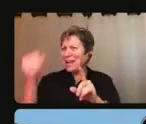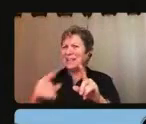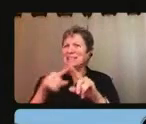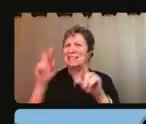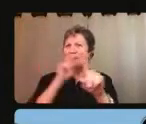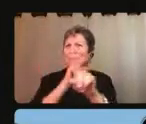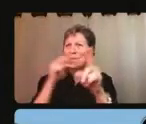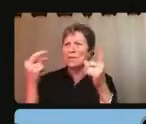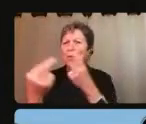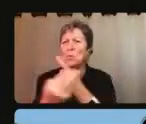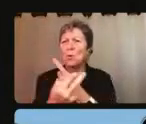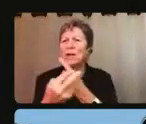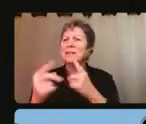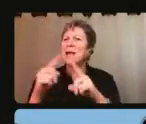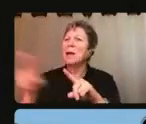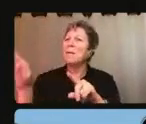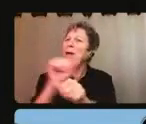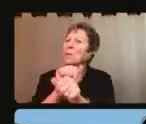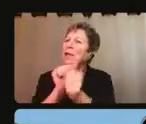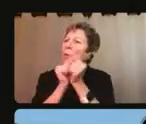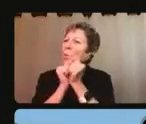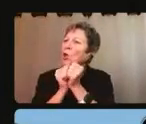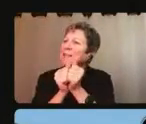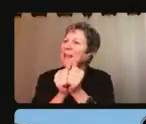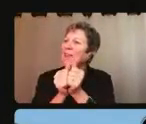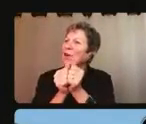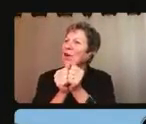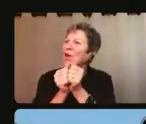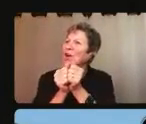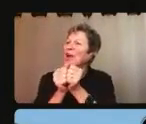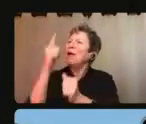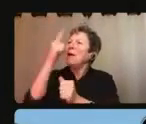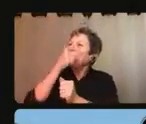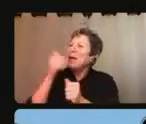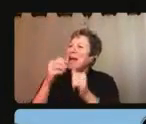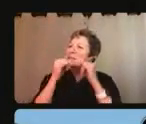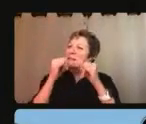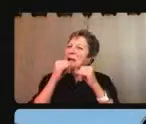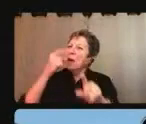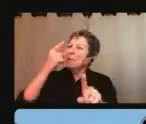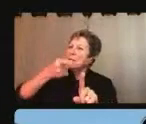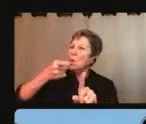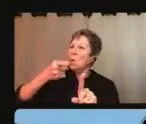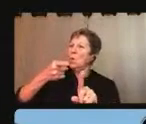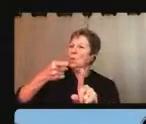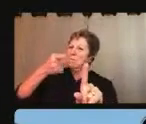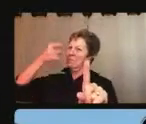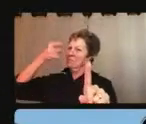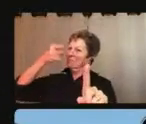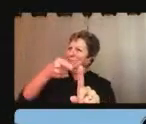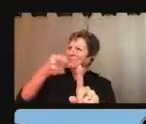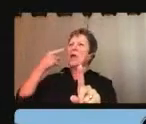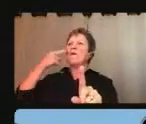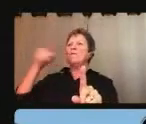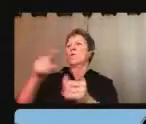WE MAY DISAGREE ON A NUMBER OF ISSUES AND THAT'S OK. WE'RE ALL INDIVIDUALS WITH DIFFERENT VIEWPOINTS AND